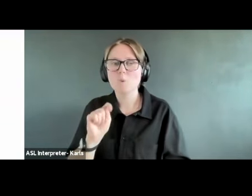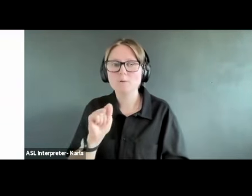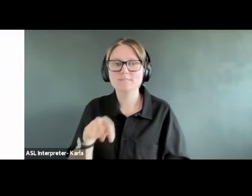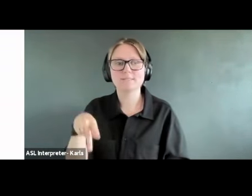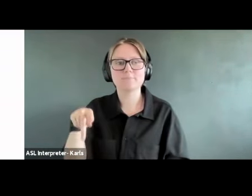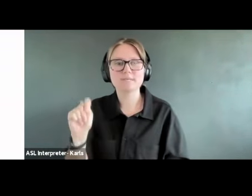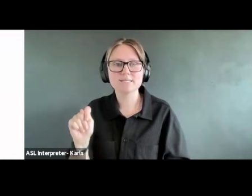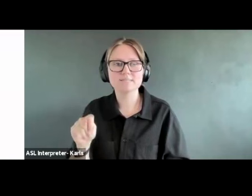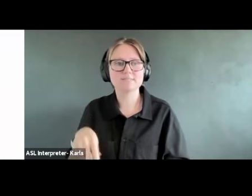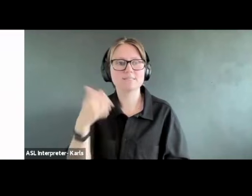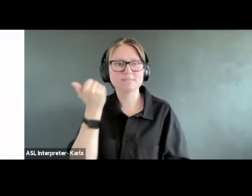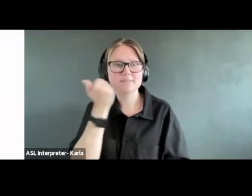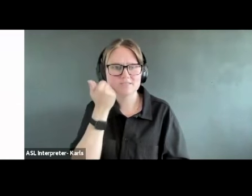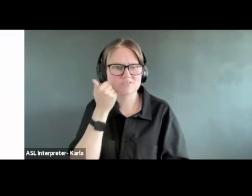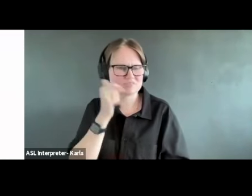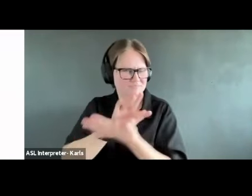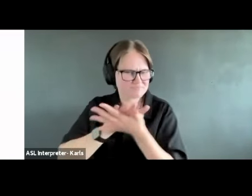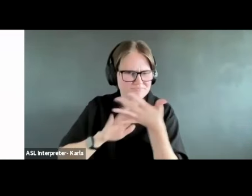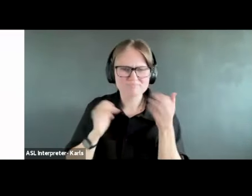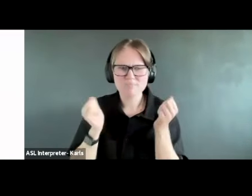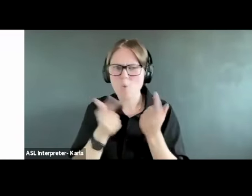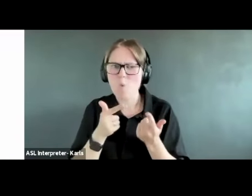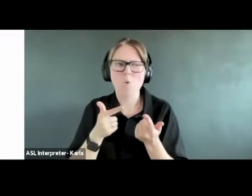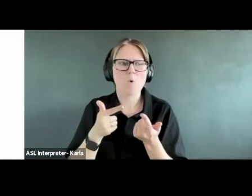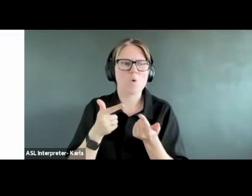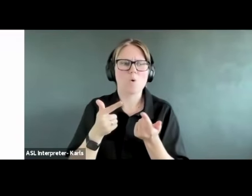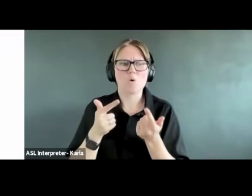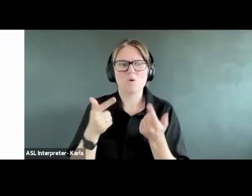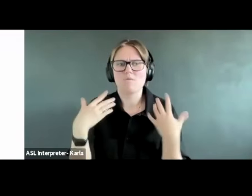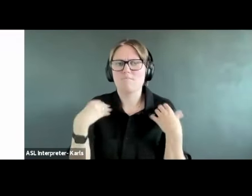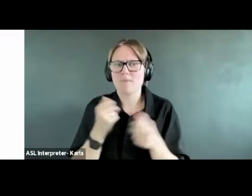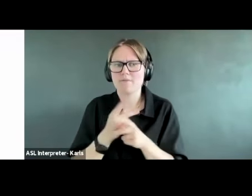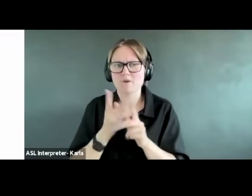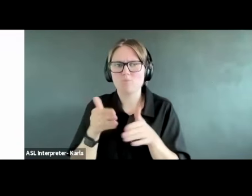dentistry, you name it. We want to be a part of it and